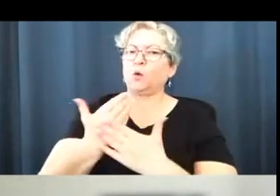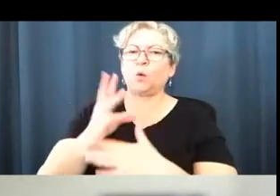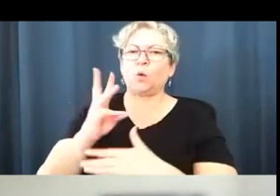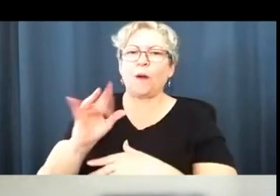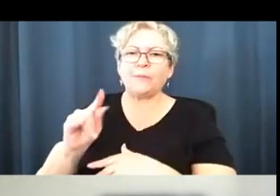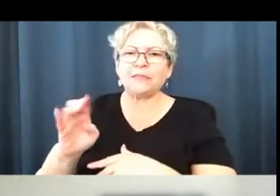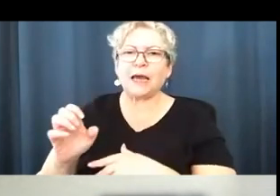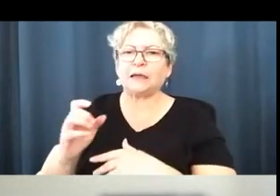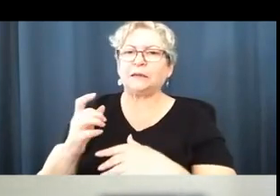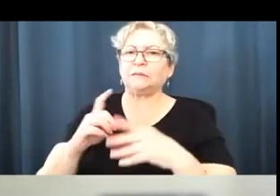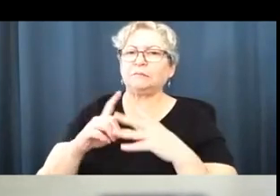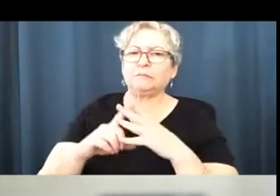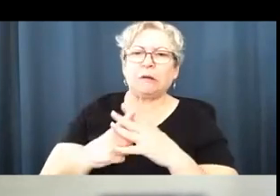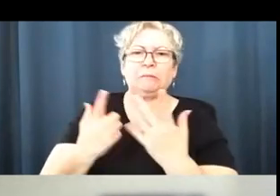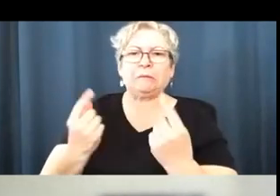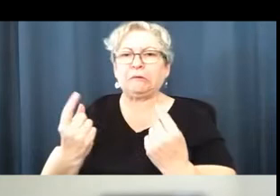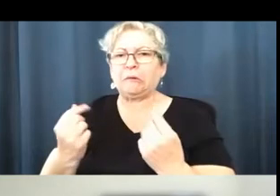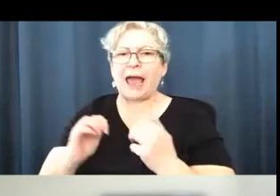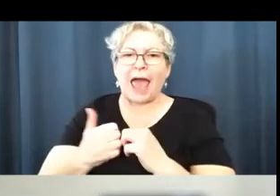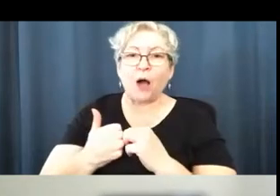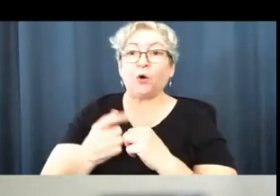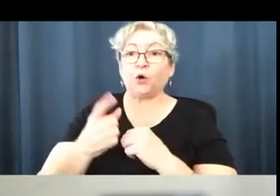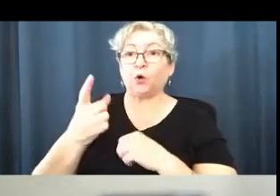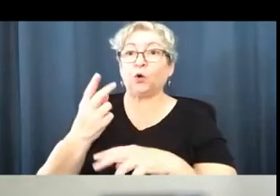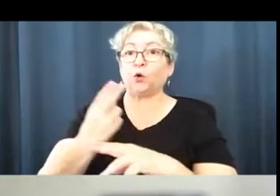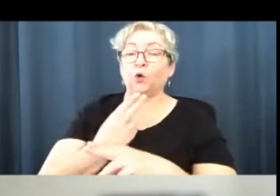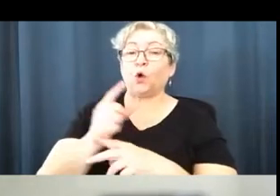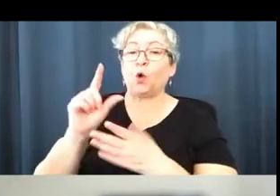where do we get started. Well, if you are using a WordPress site for example,